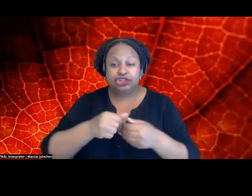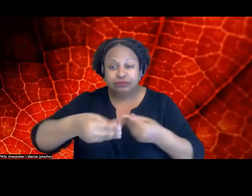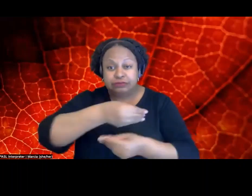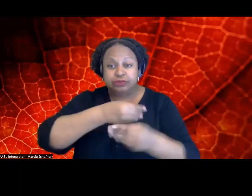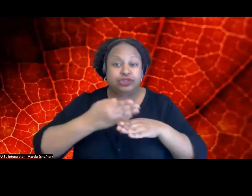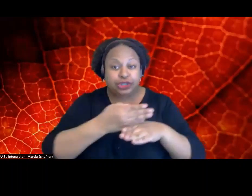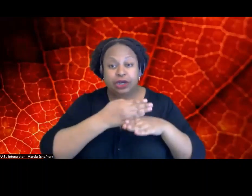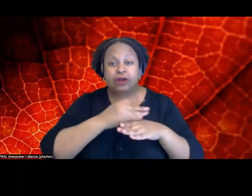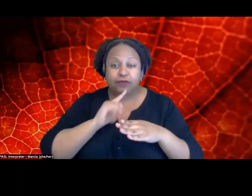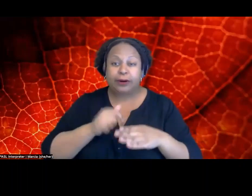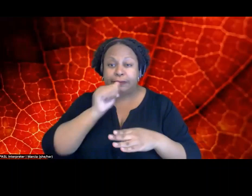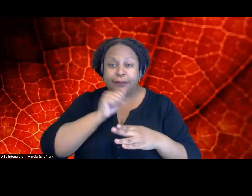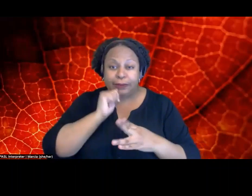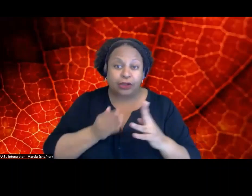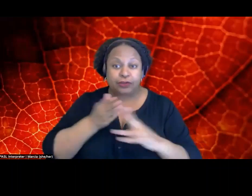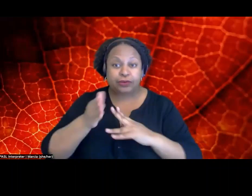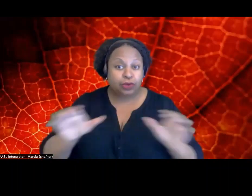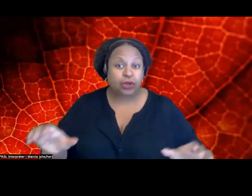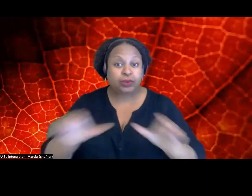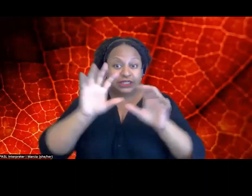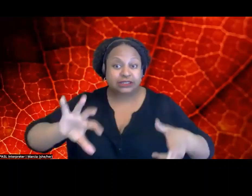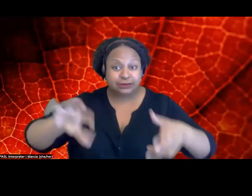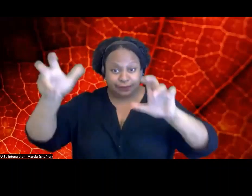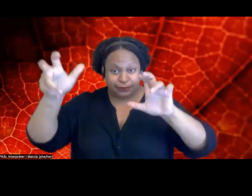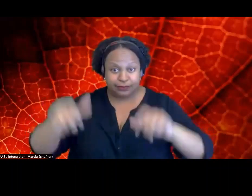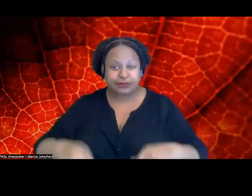These same skill sets will be critical moving forward.